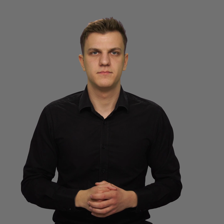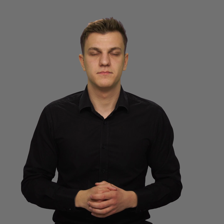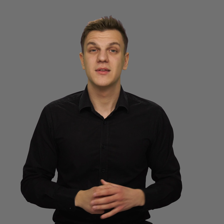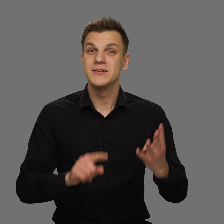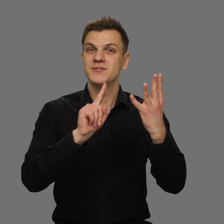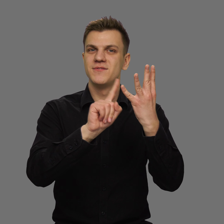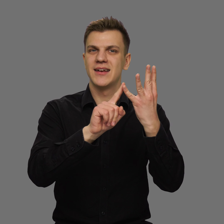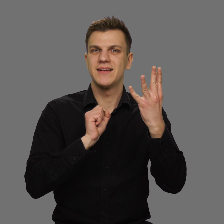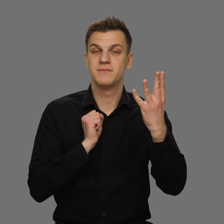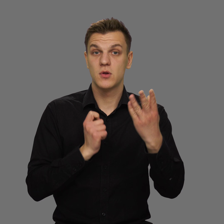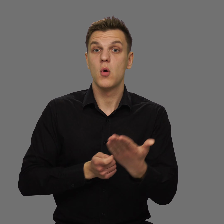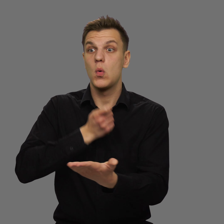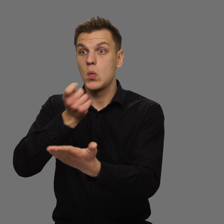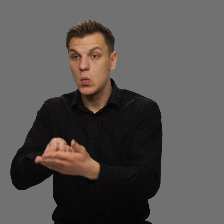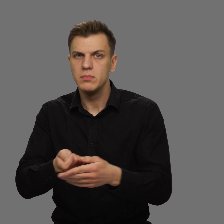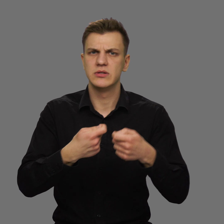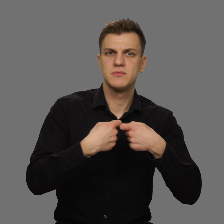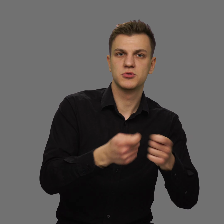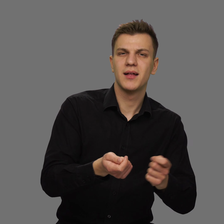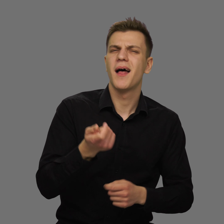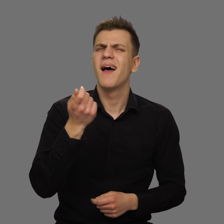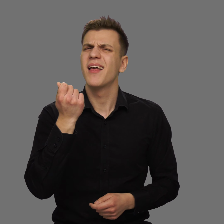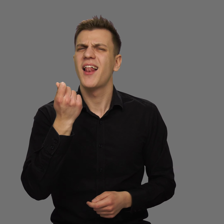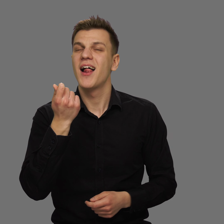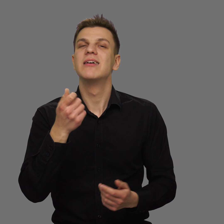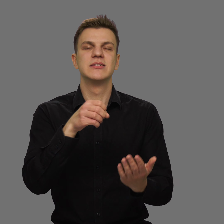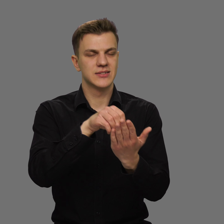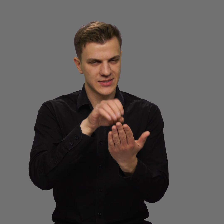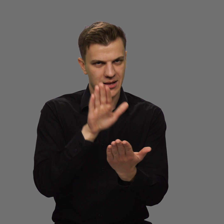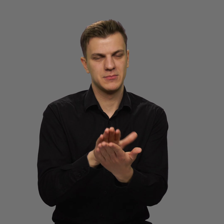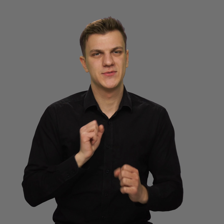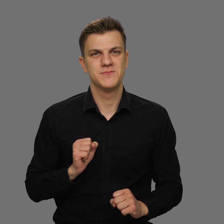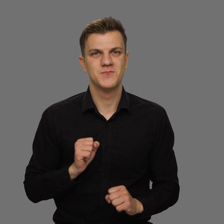4 Transaction amount.